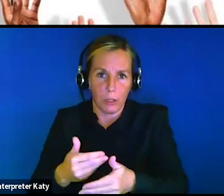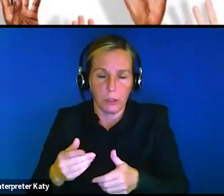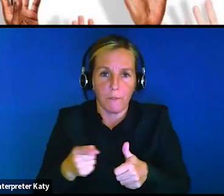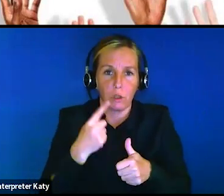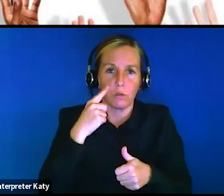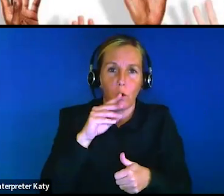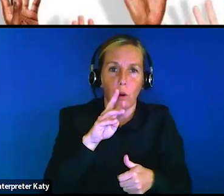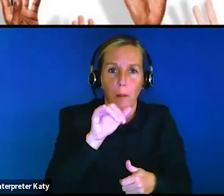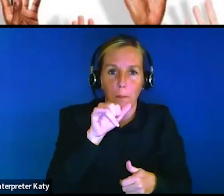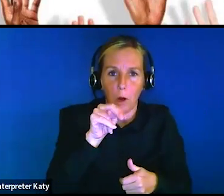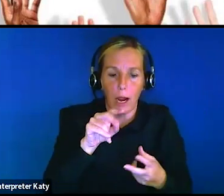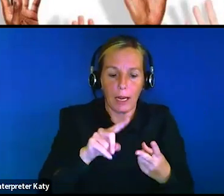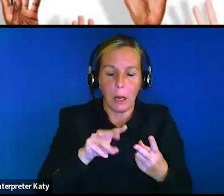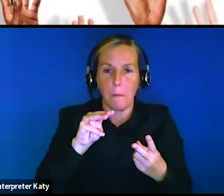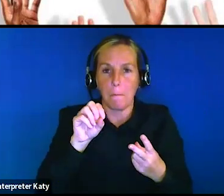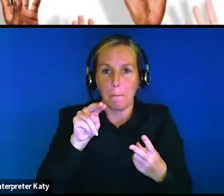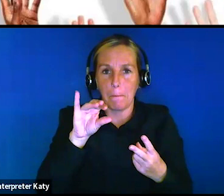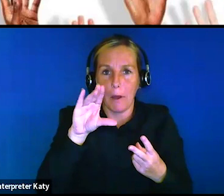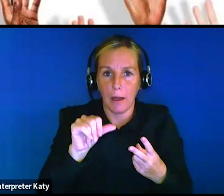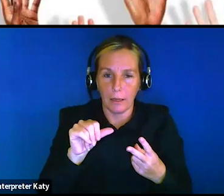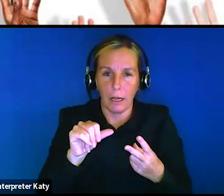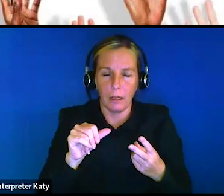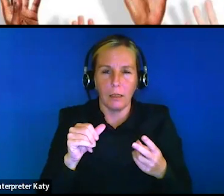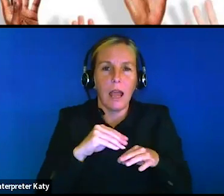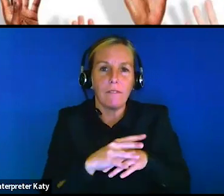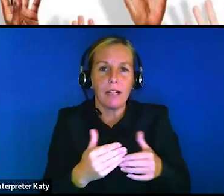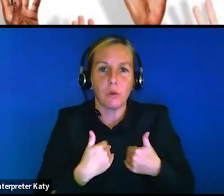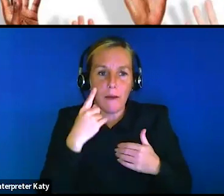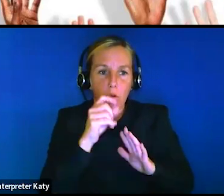What advice would you give for states who are examining crisis services